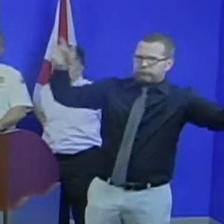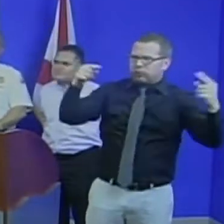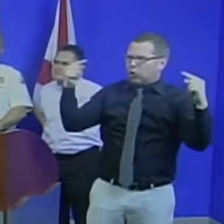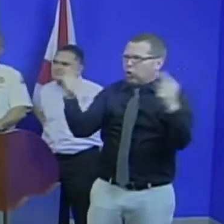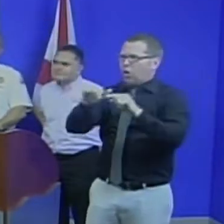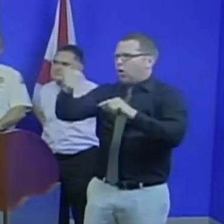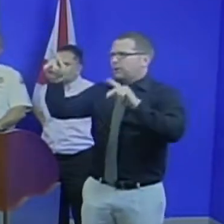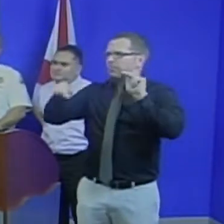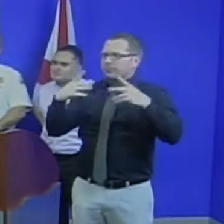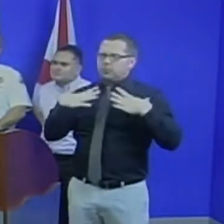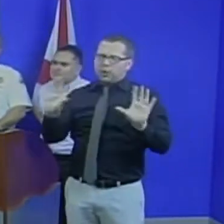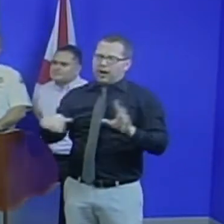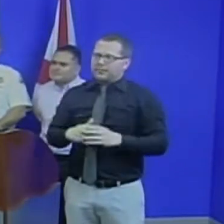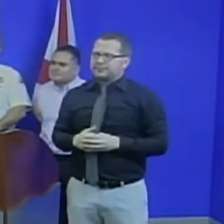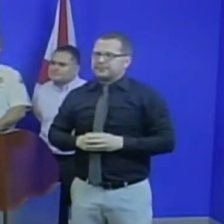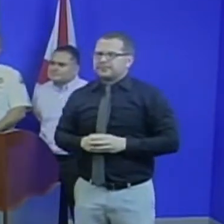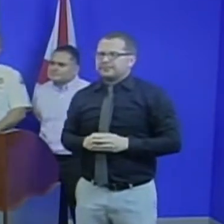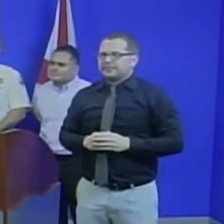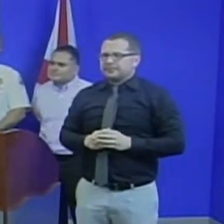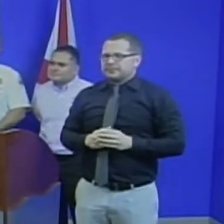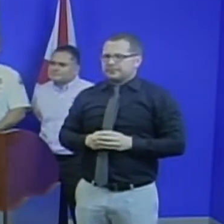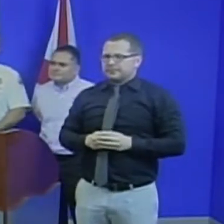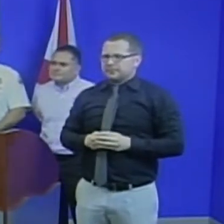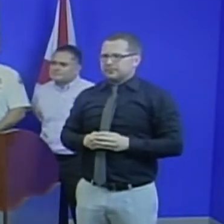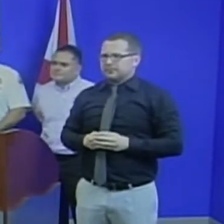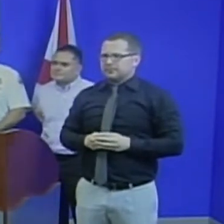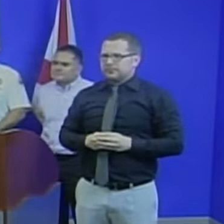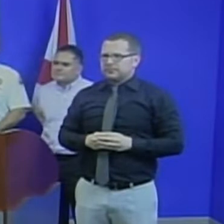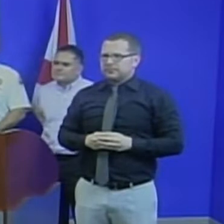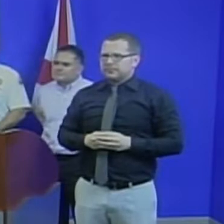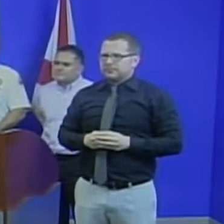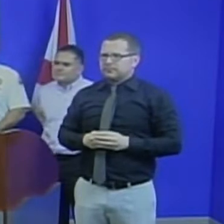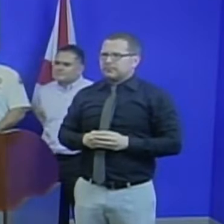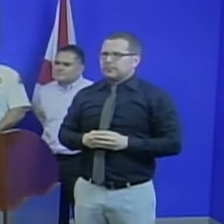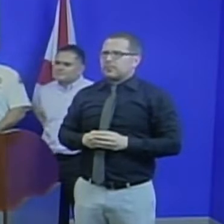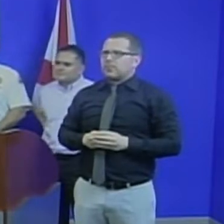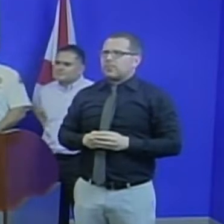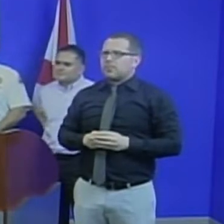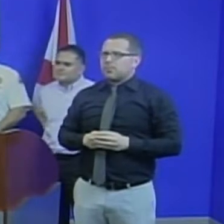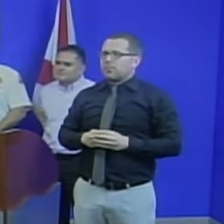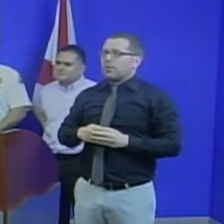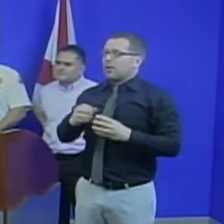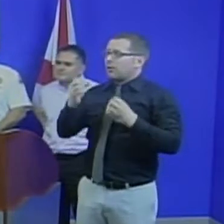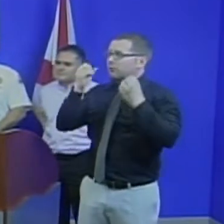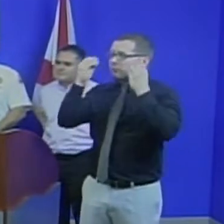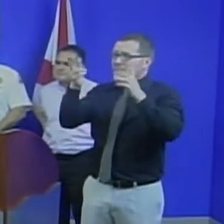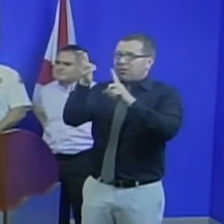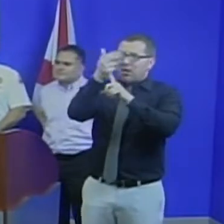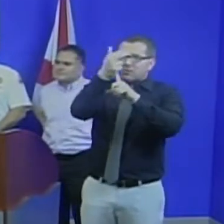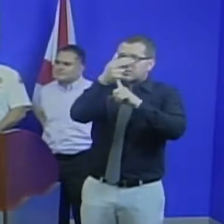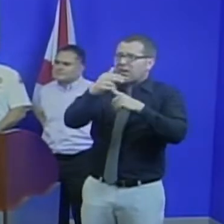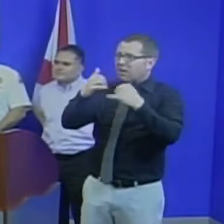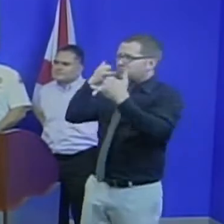HAD LAST NIGHT A NUMBER OF CALLS FROM OUR HOTELLIERS. AGAIN WE HAVE 15 MILLION VISITORS THAT VISIT US EACH YEAR